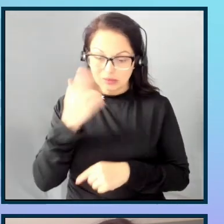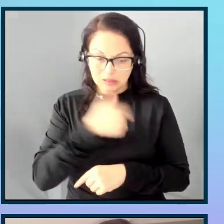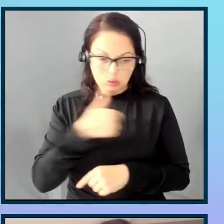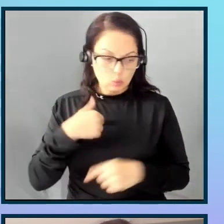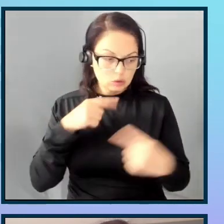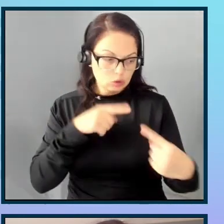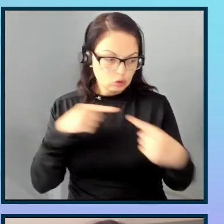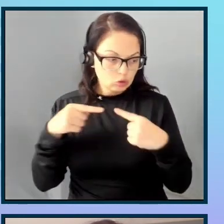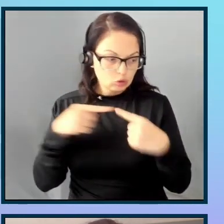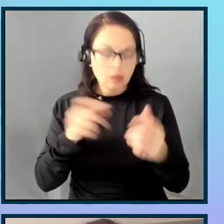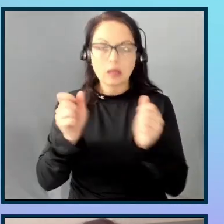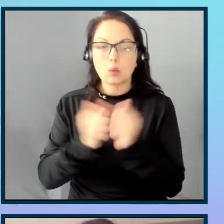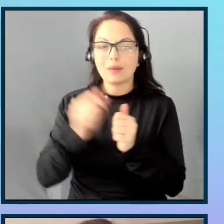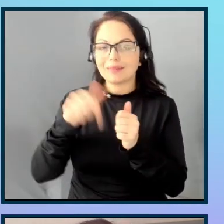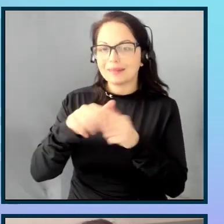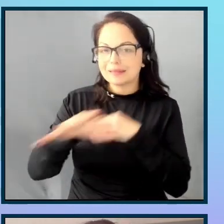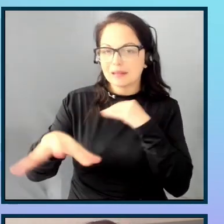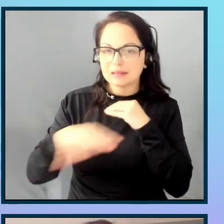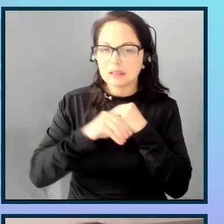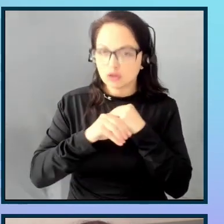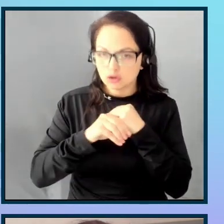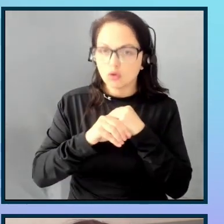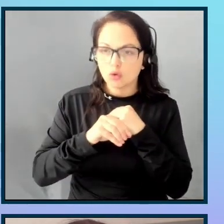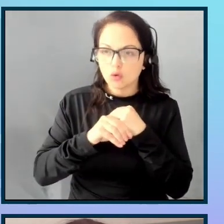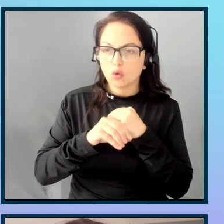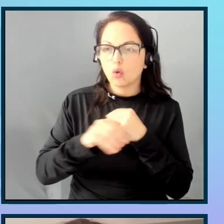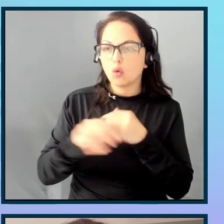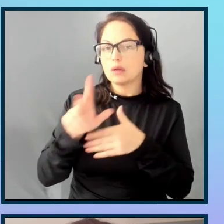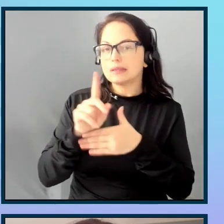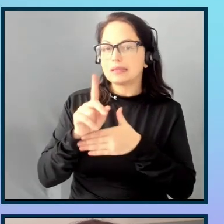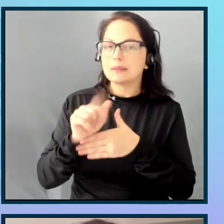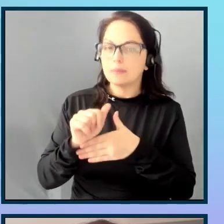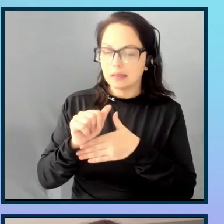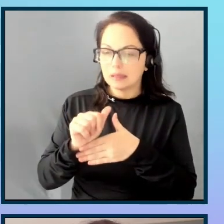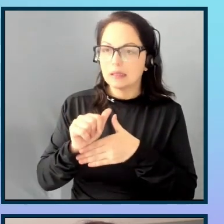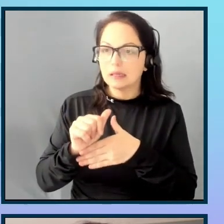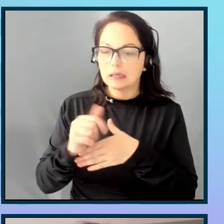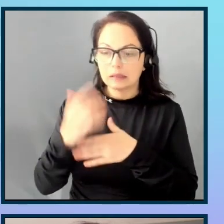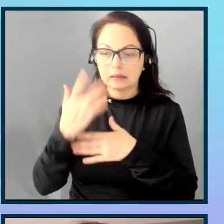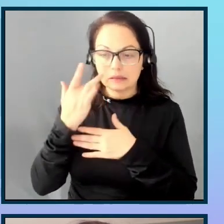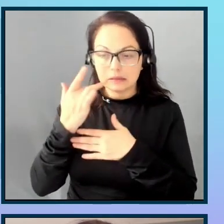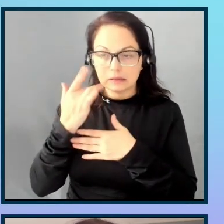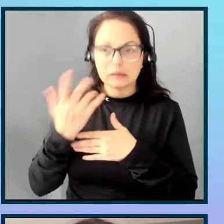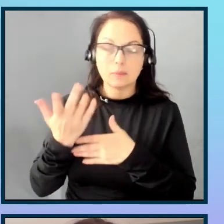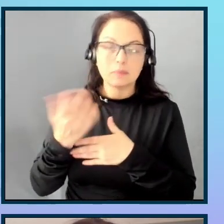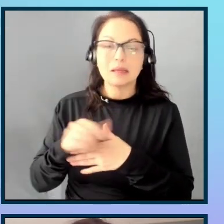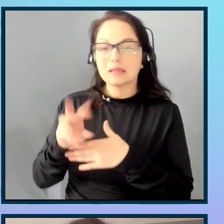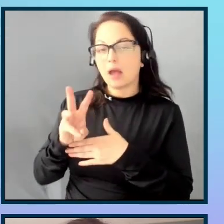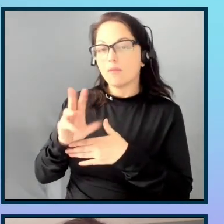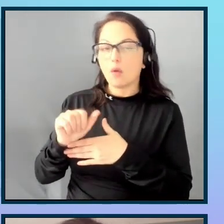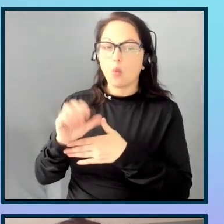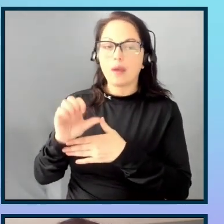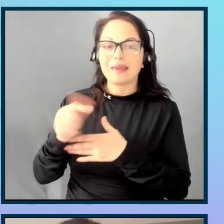these additional disability needs is because of the way WCAG 2 strictly being tested.